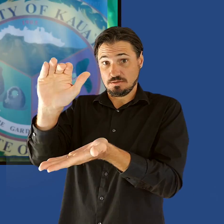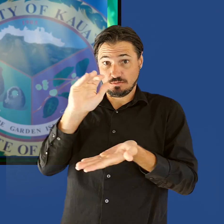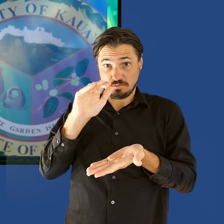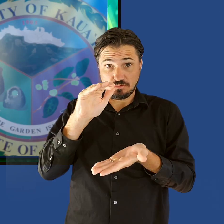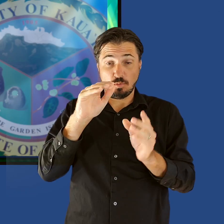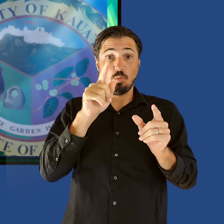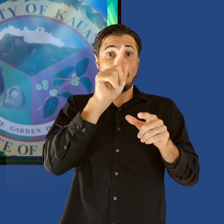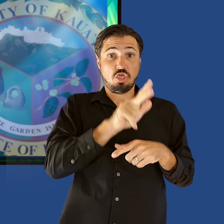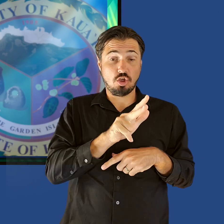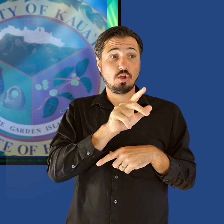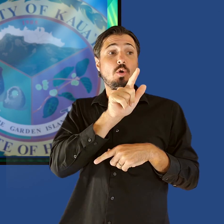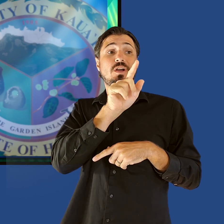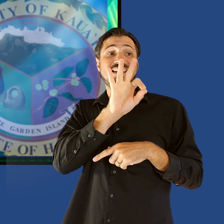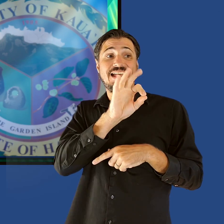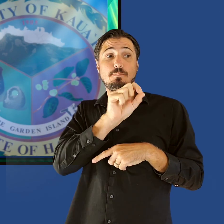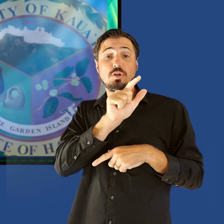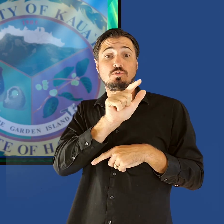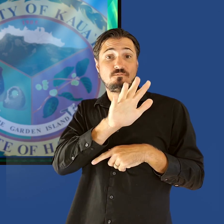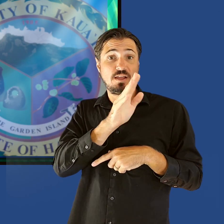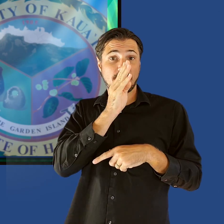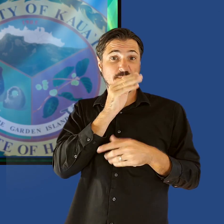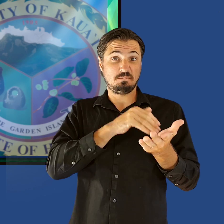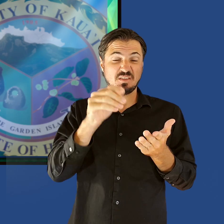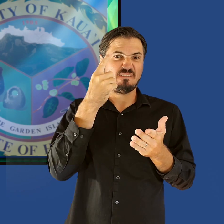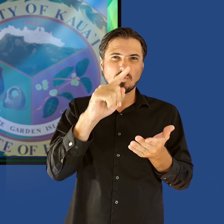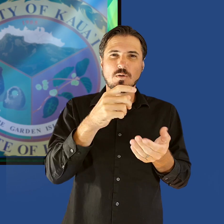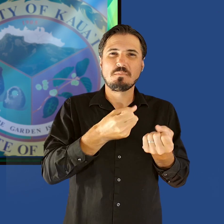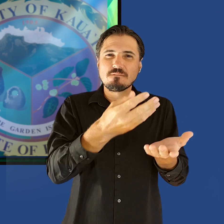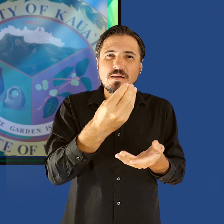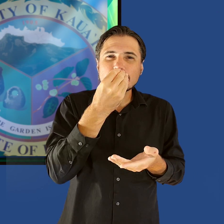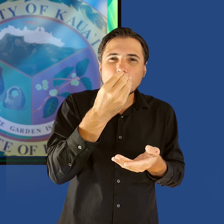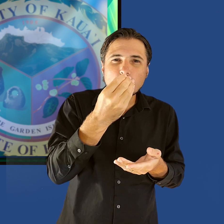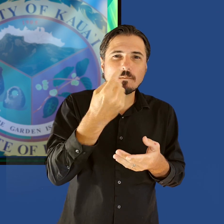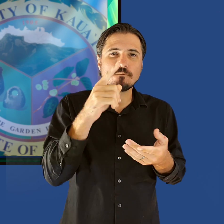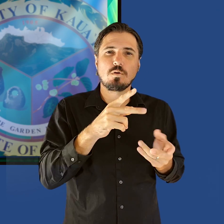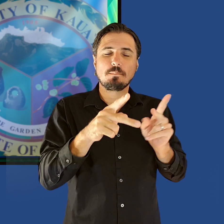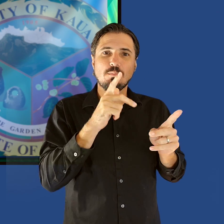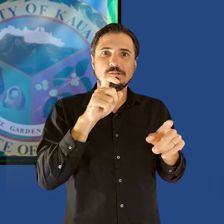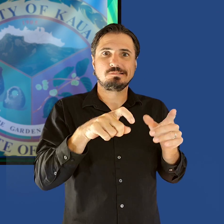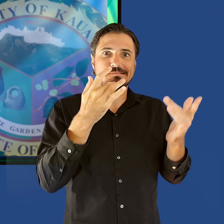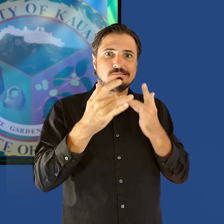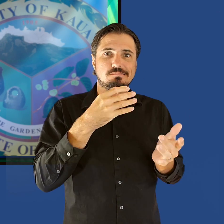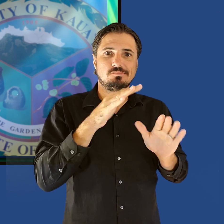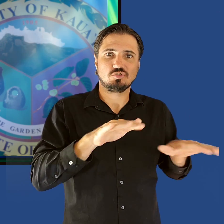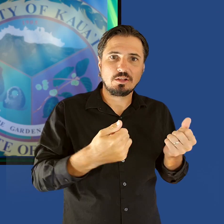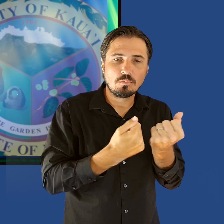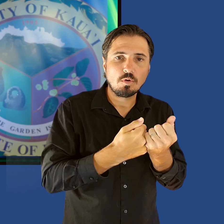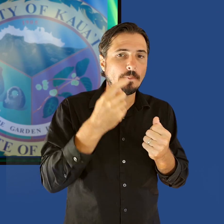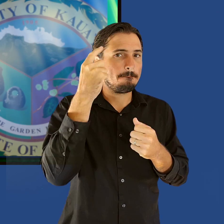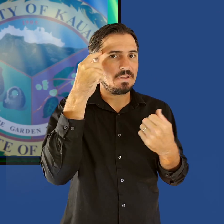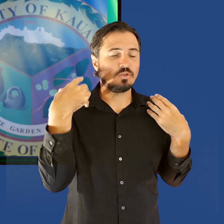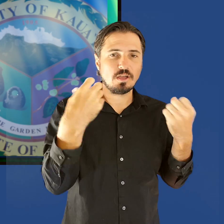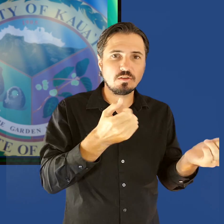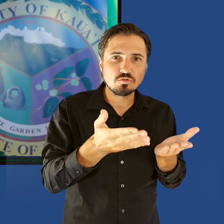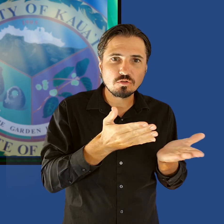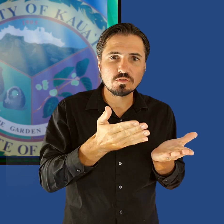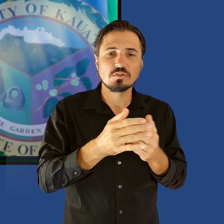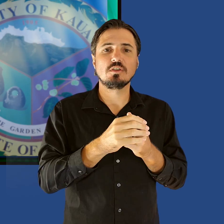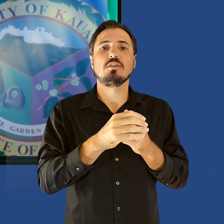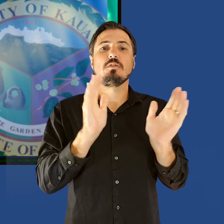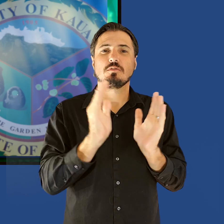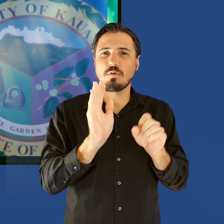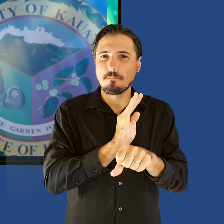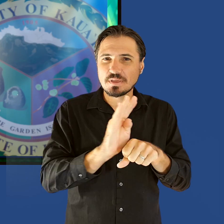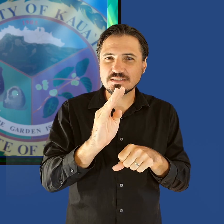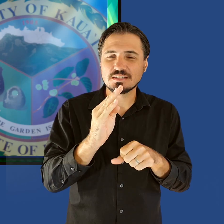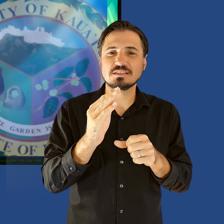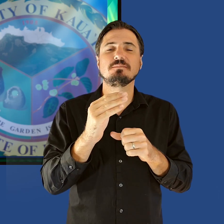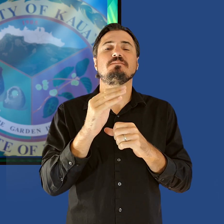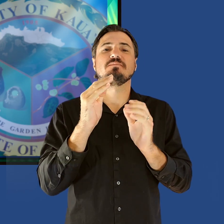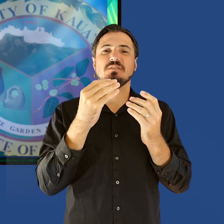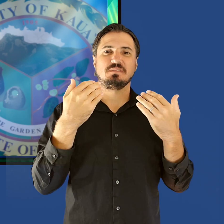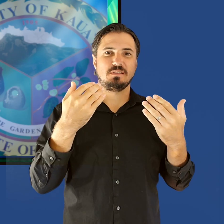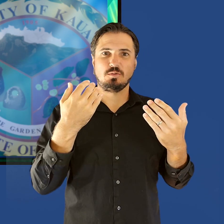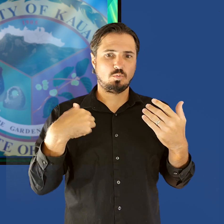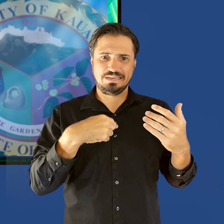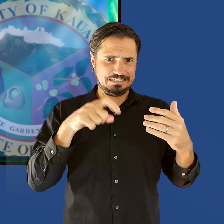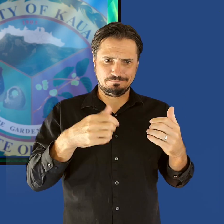$9.25 million for Direct Support, which includes food support, grants to non-profits for things like child support and community services, mental health services grants, small business grants, physical-distanced summer fun and related programs.